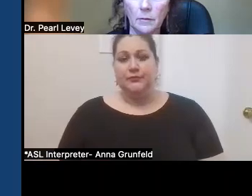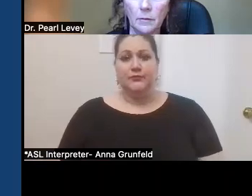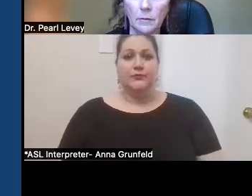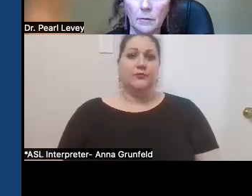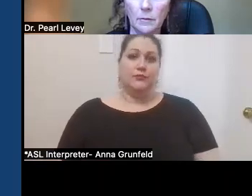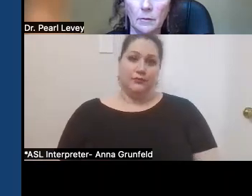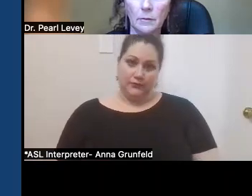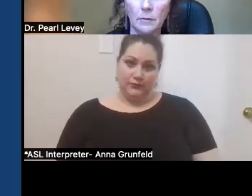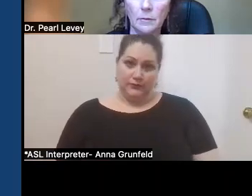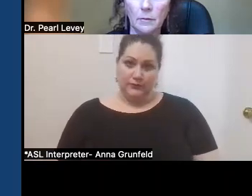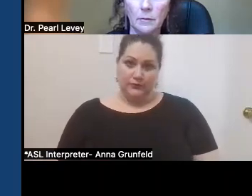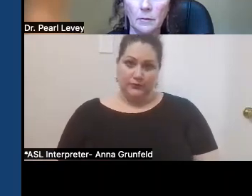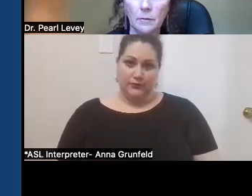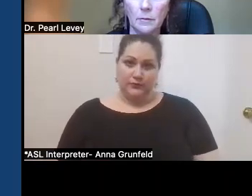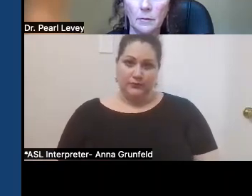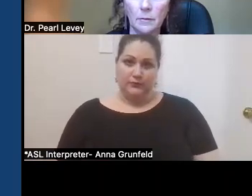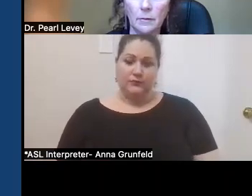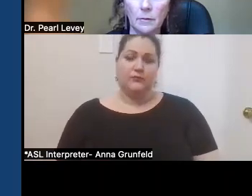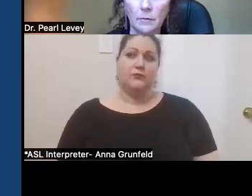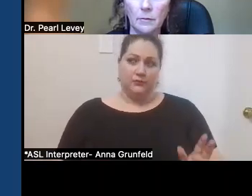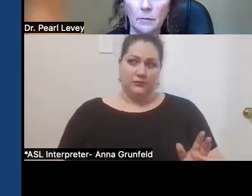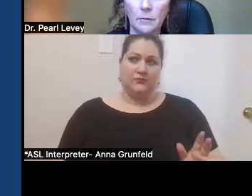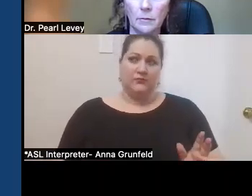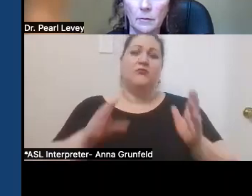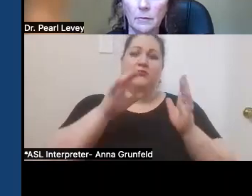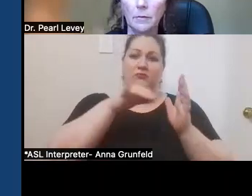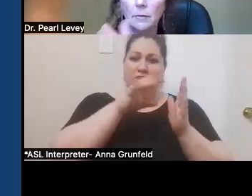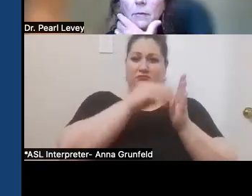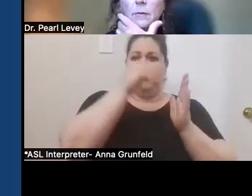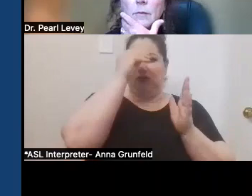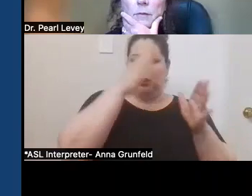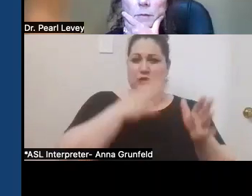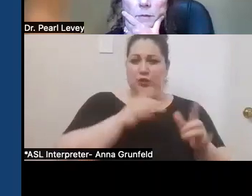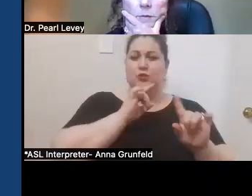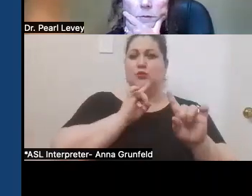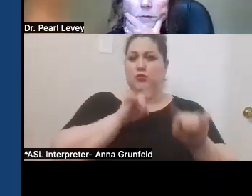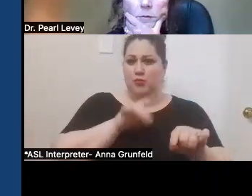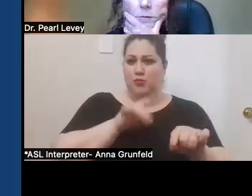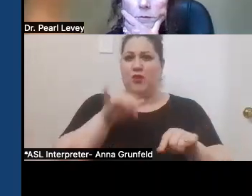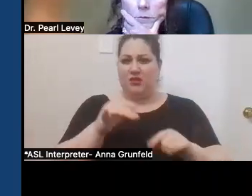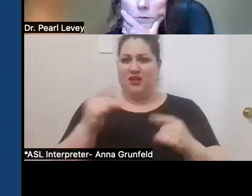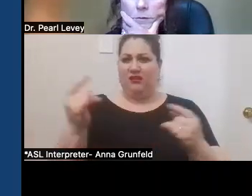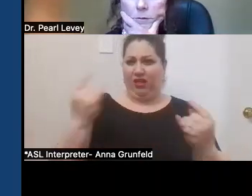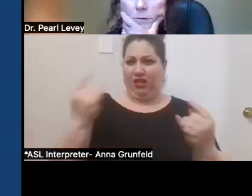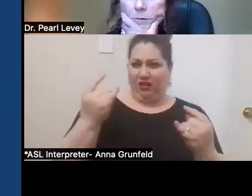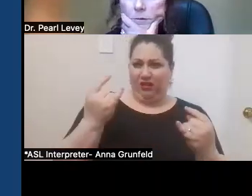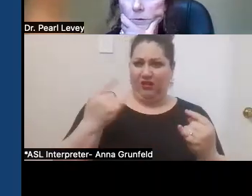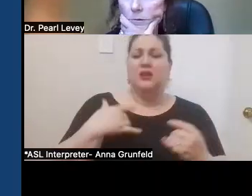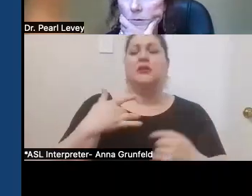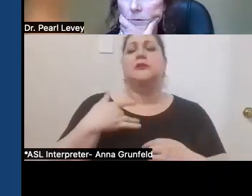that the learners report in service and so on, about 20% of those are attributed to learner